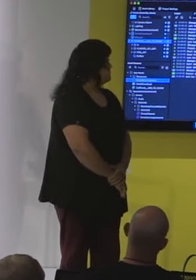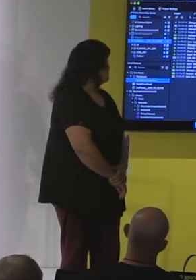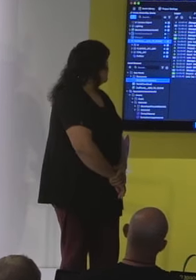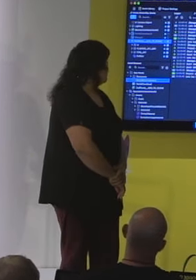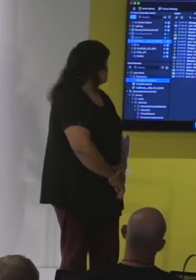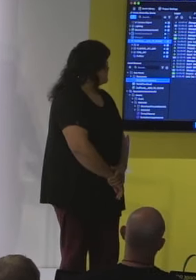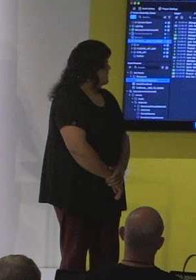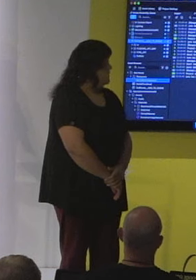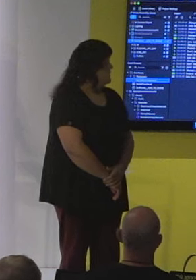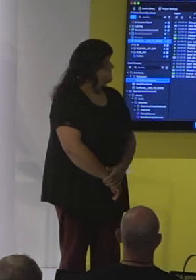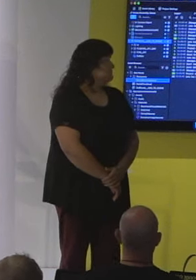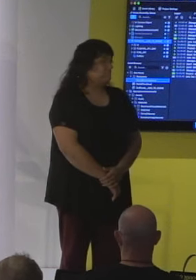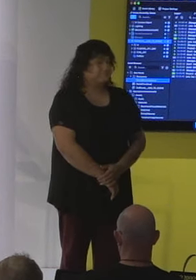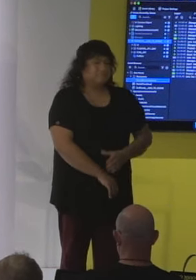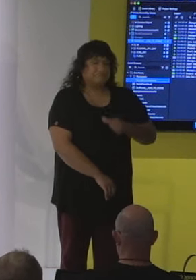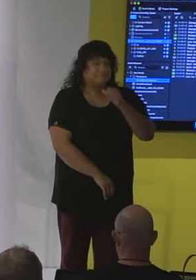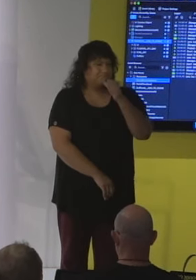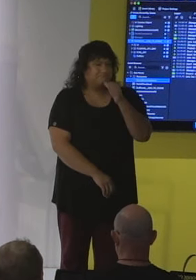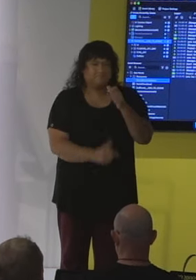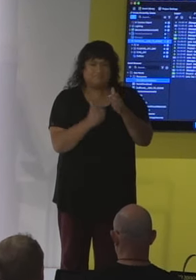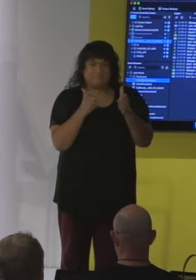That's not big enough. Let's do 15.